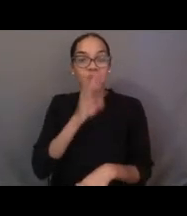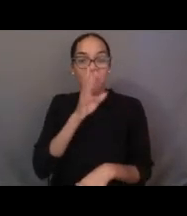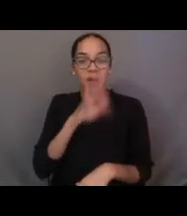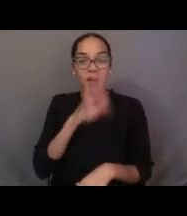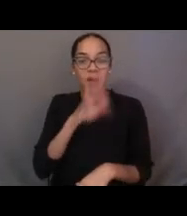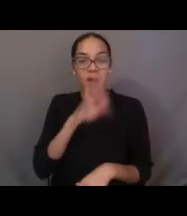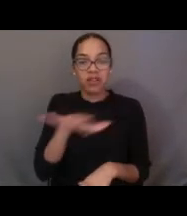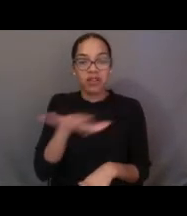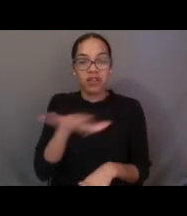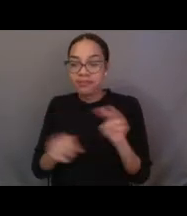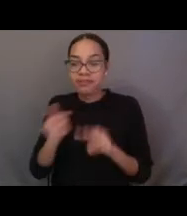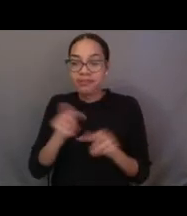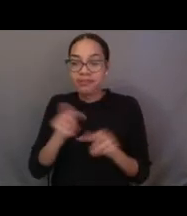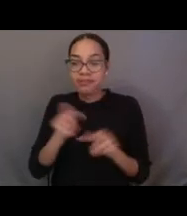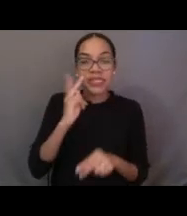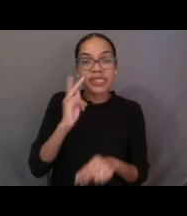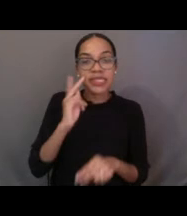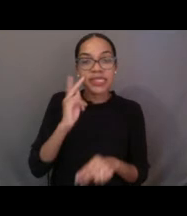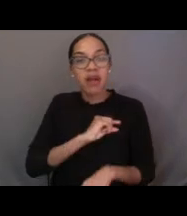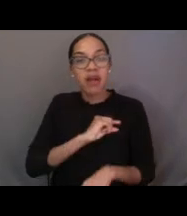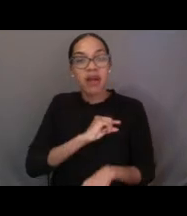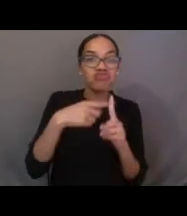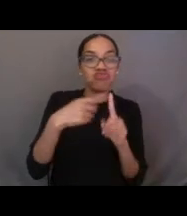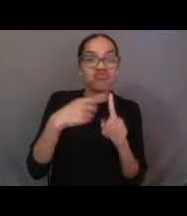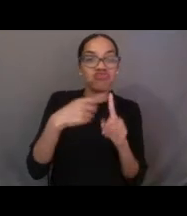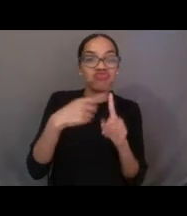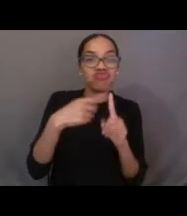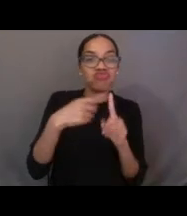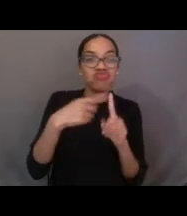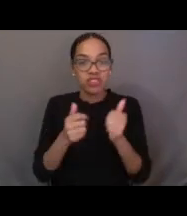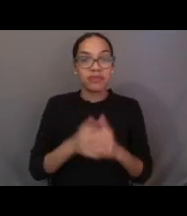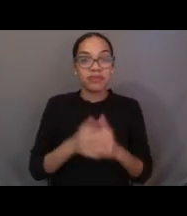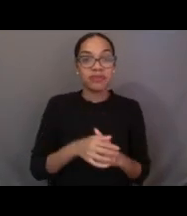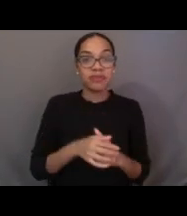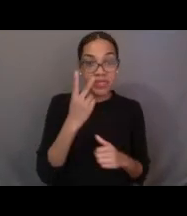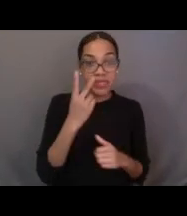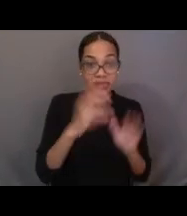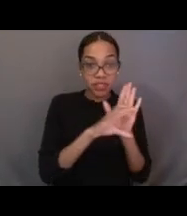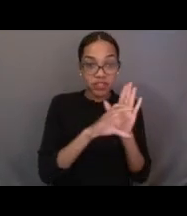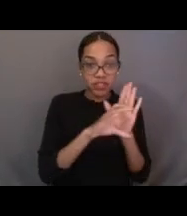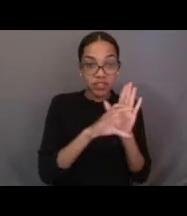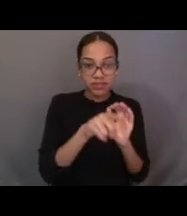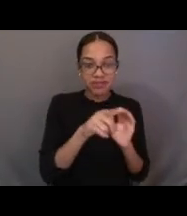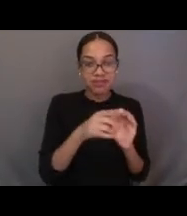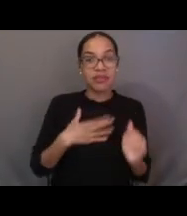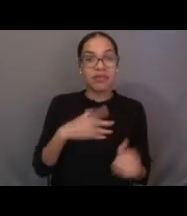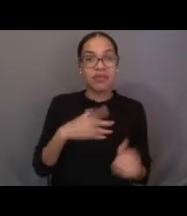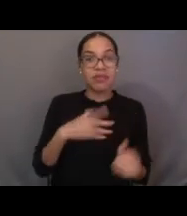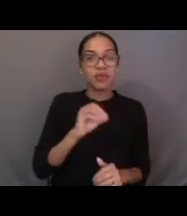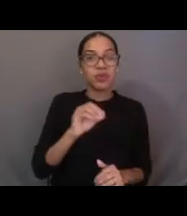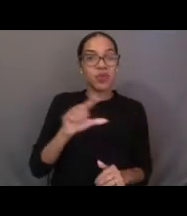Here, this is an instrument that I use. When I put this at different sites in the water,